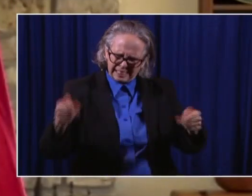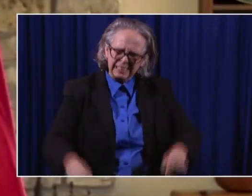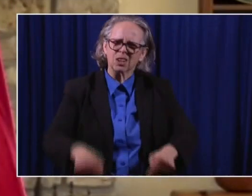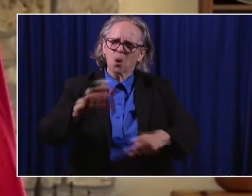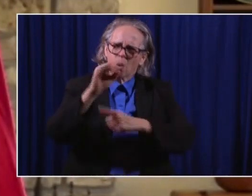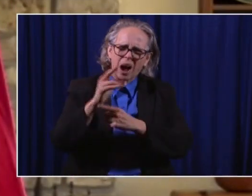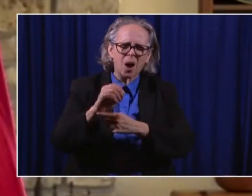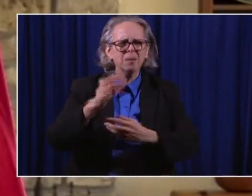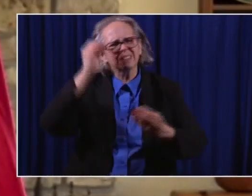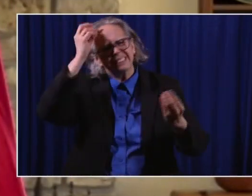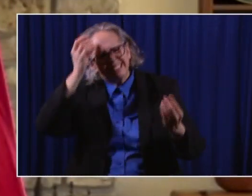ONE THING AT LEAST, OR TWO OR THREE.